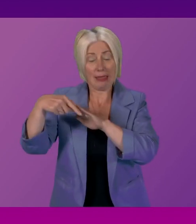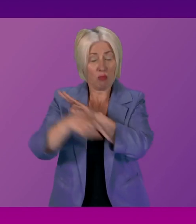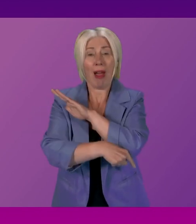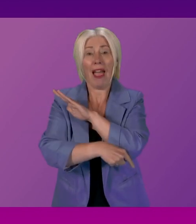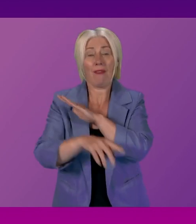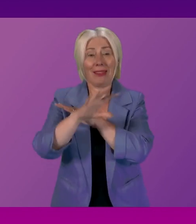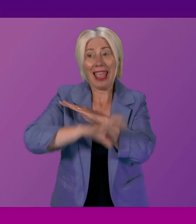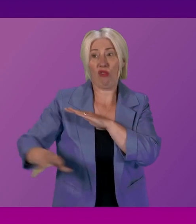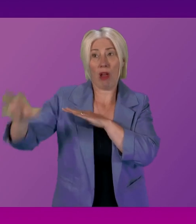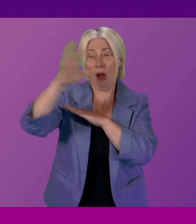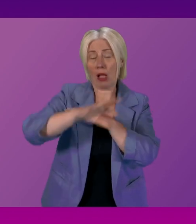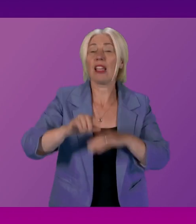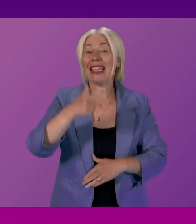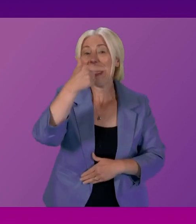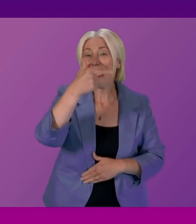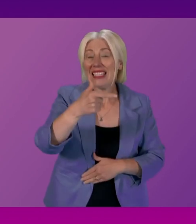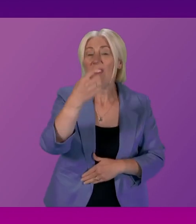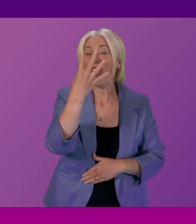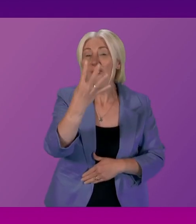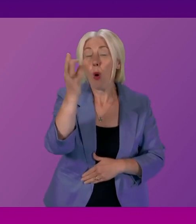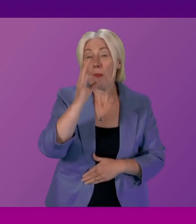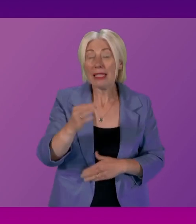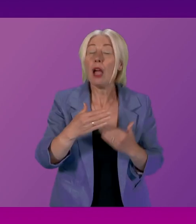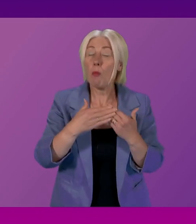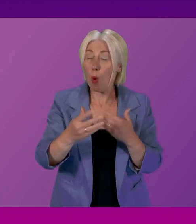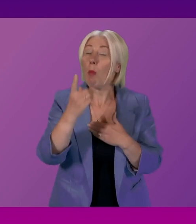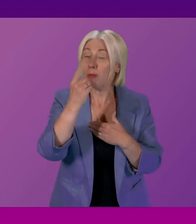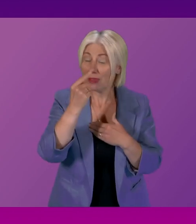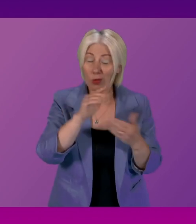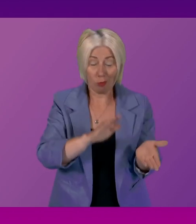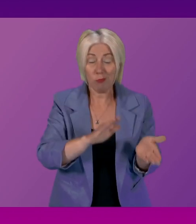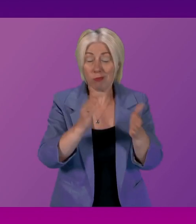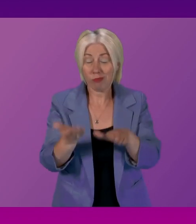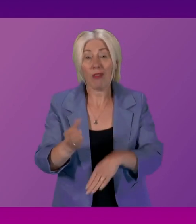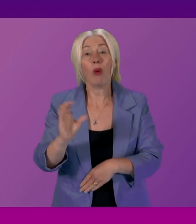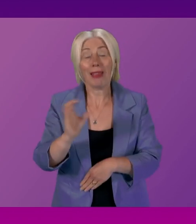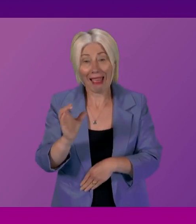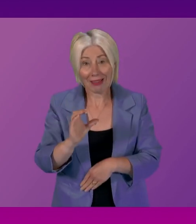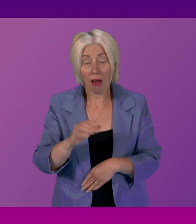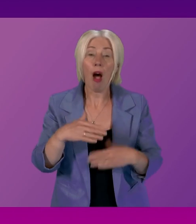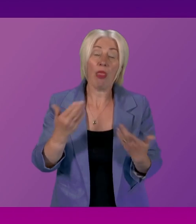are 74 per cent more likely to die from cancer than people in wealthier areas.